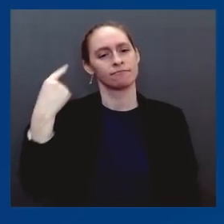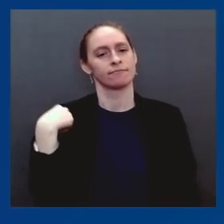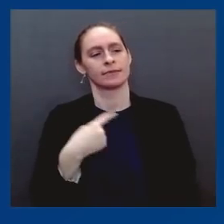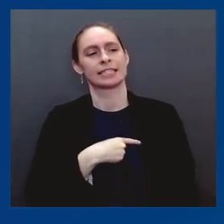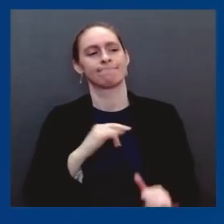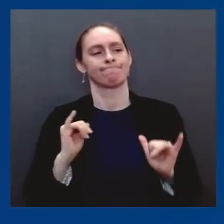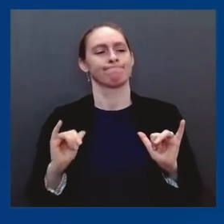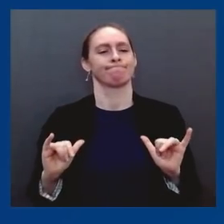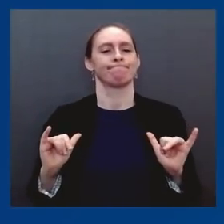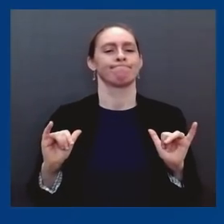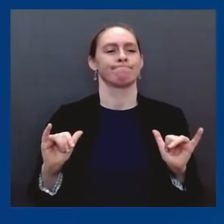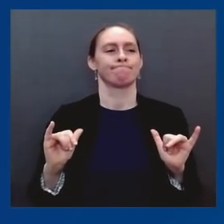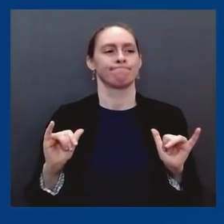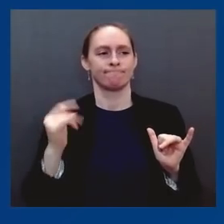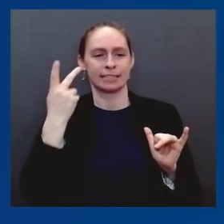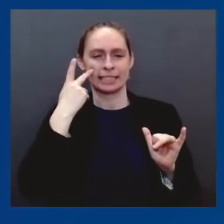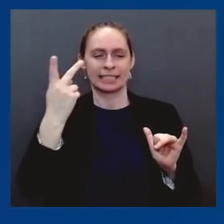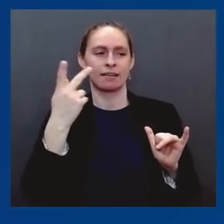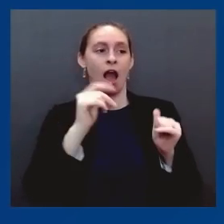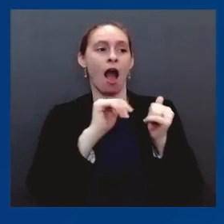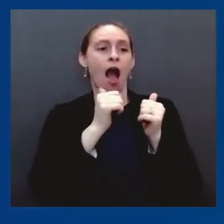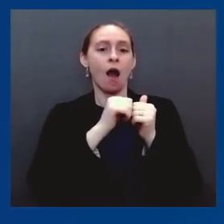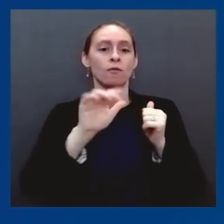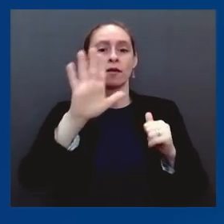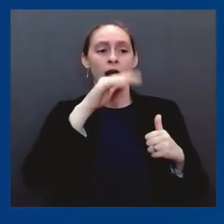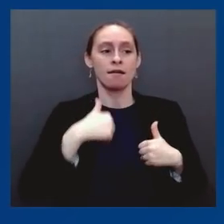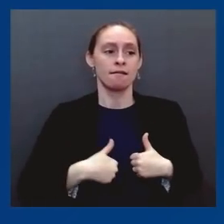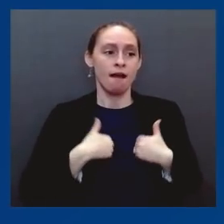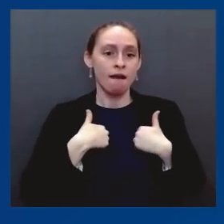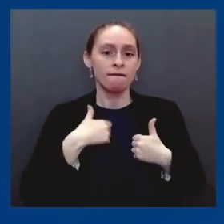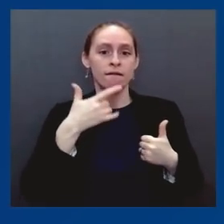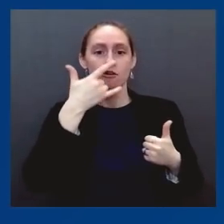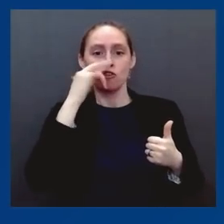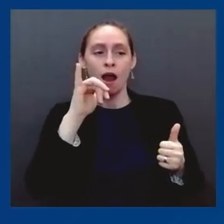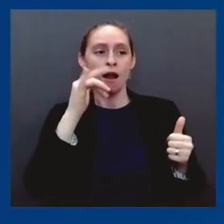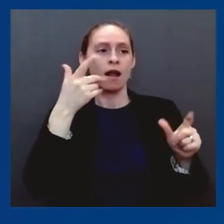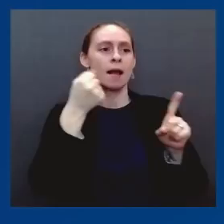But we're looking forward, as I think everyone feels is appropriate,